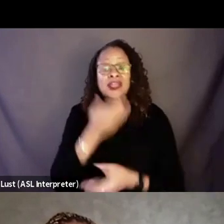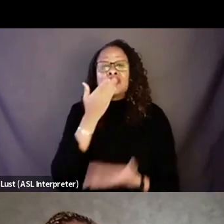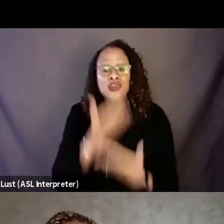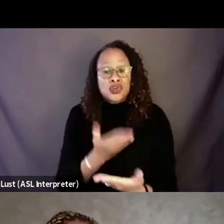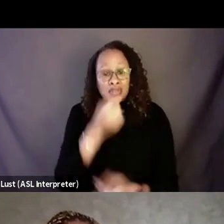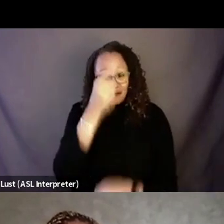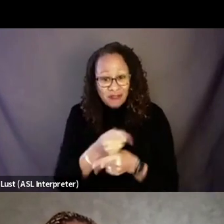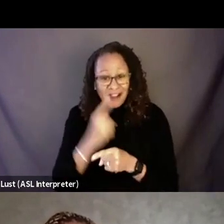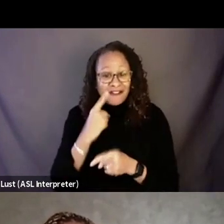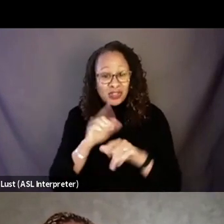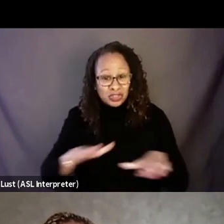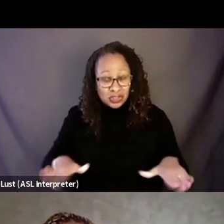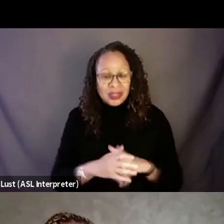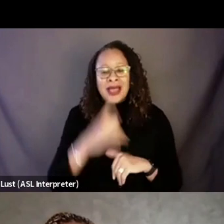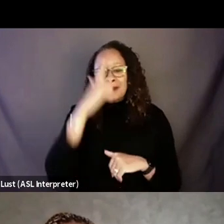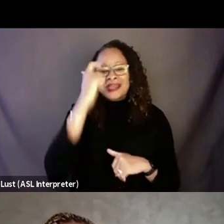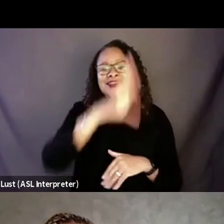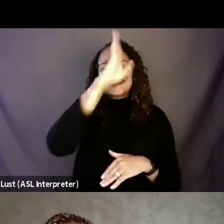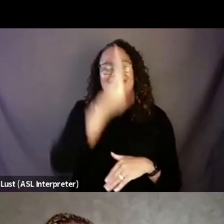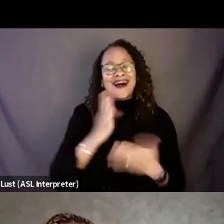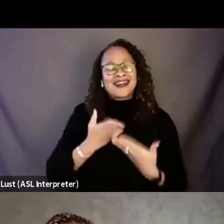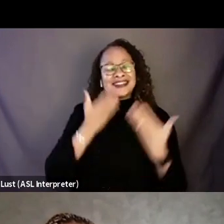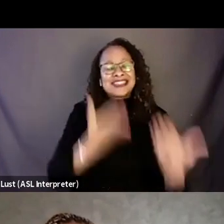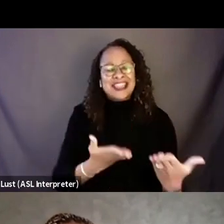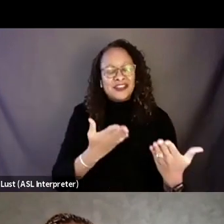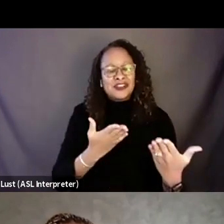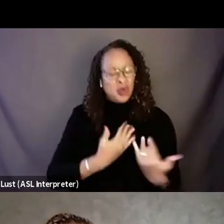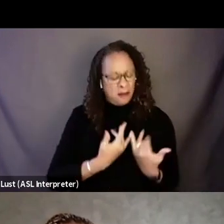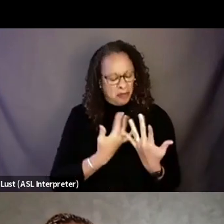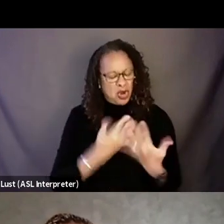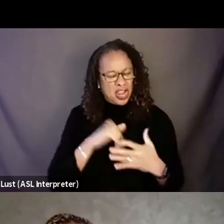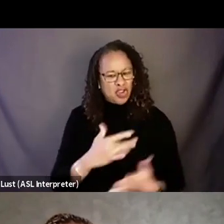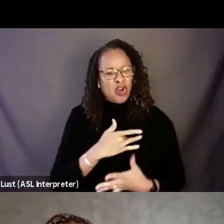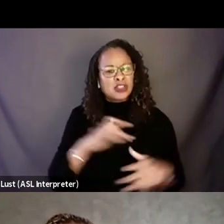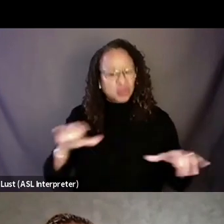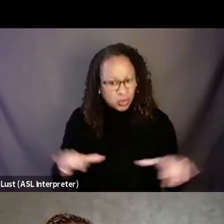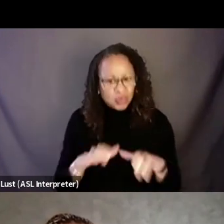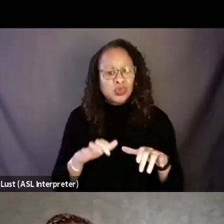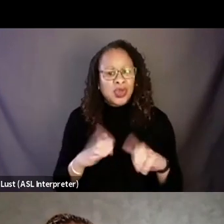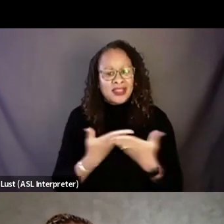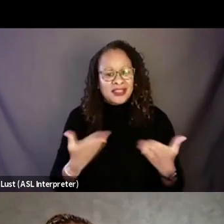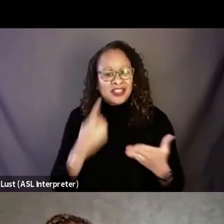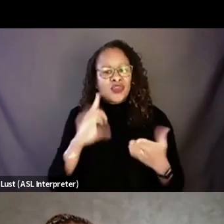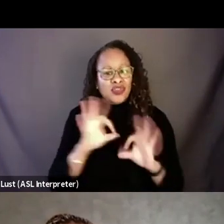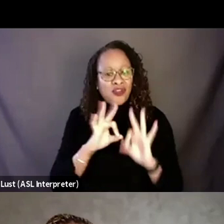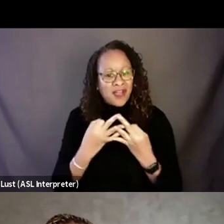for your children because God has given you this burden in your heart to do these things for your family and for your country.